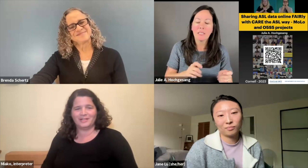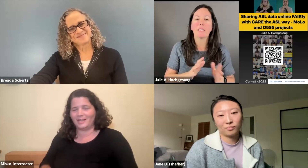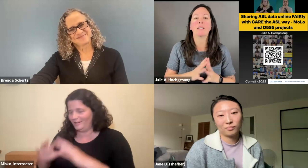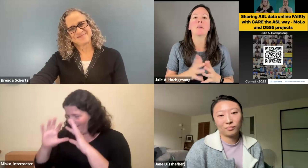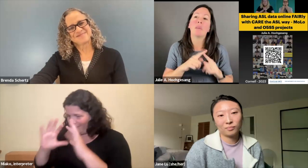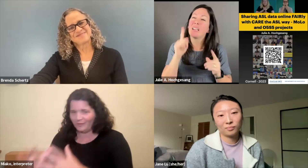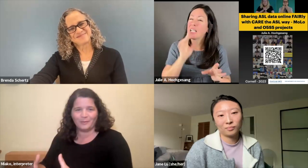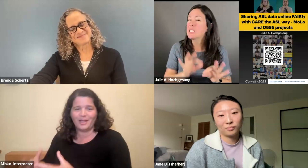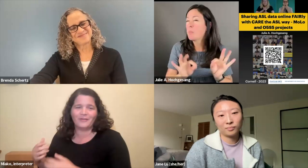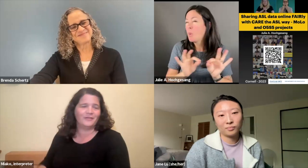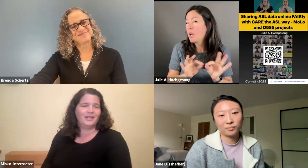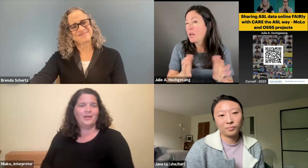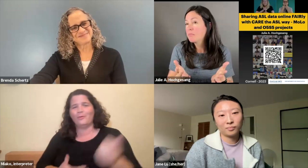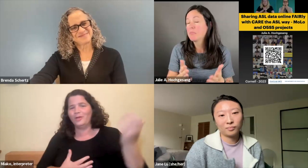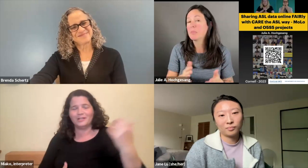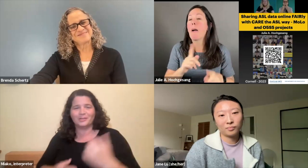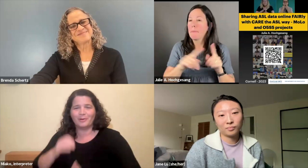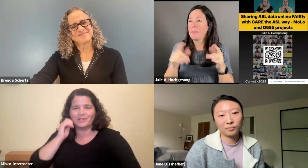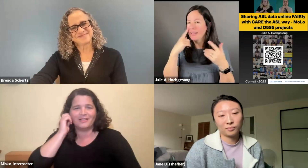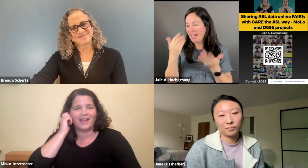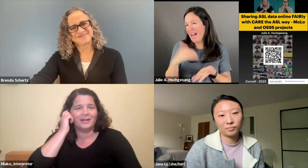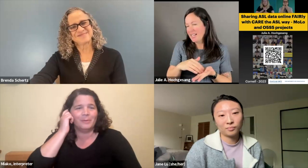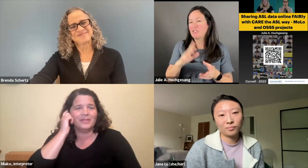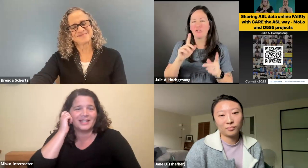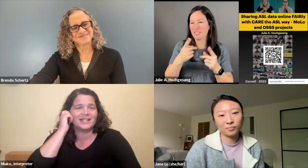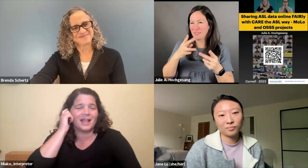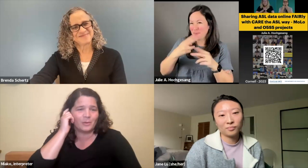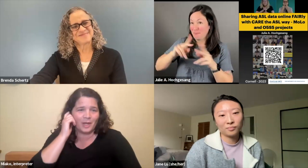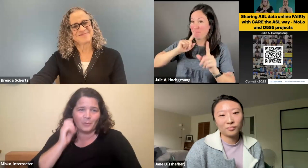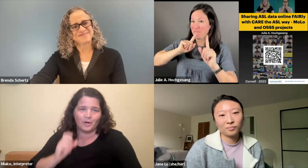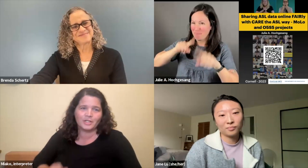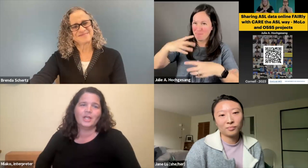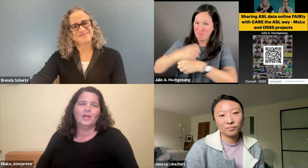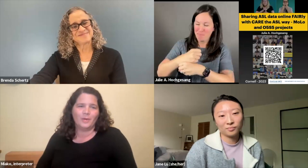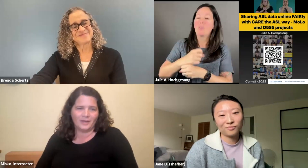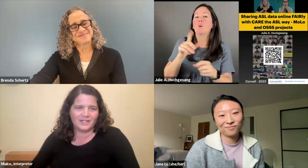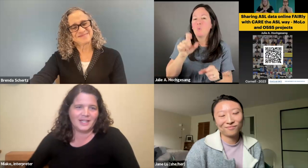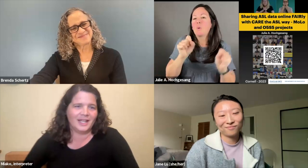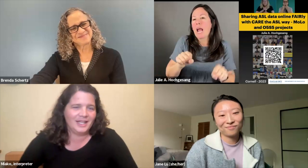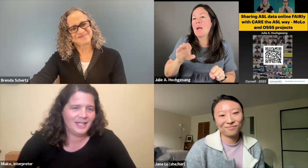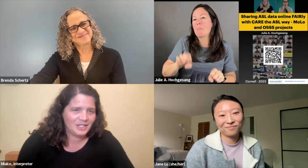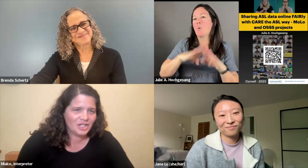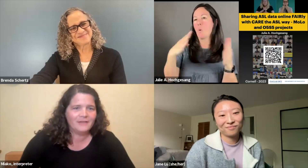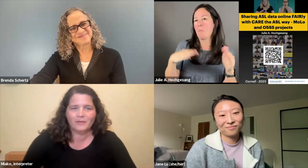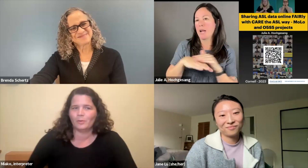say everything we have on video we can just post online but that's not the way it works we have to get each individual